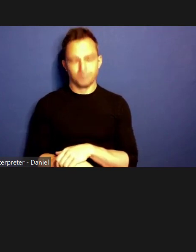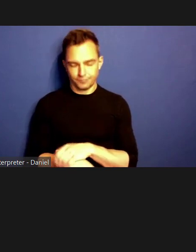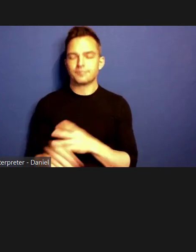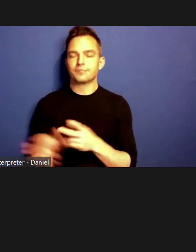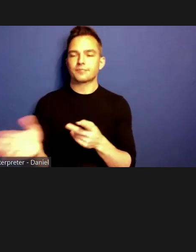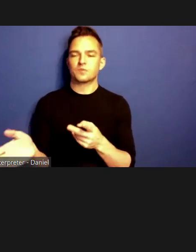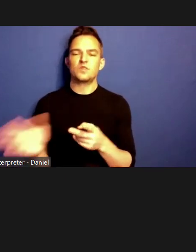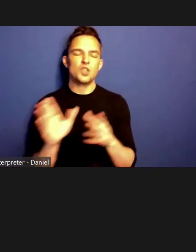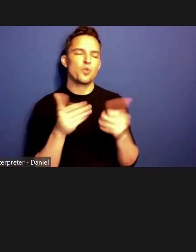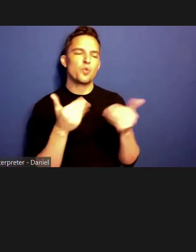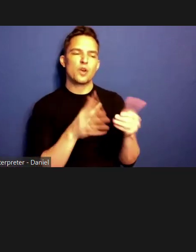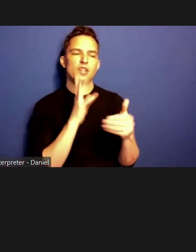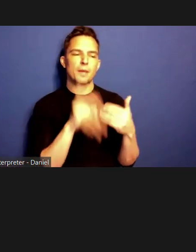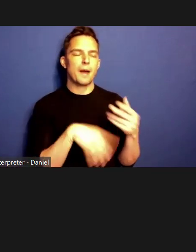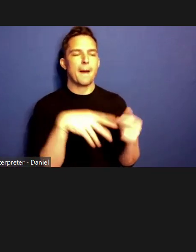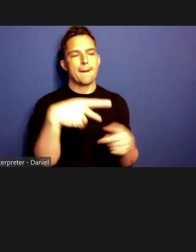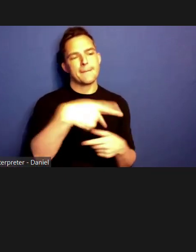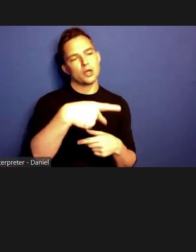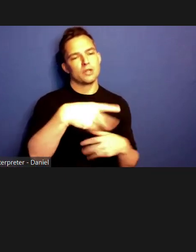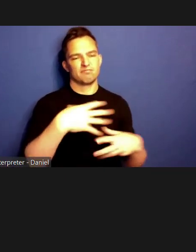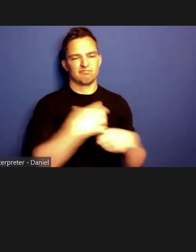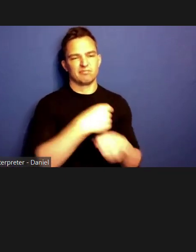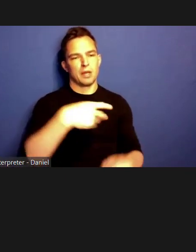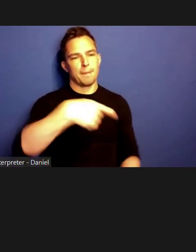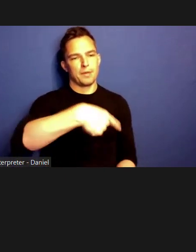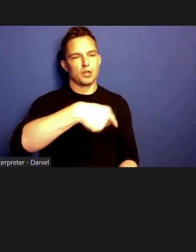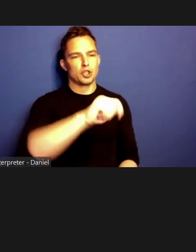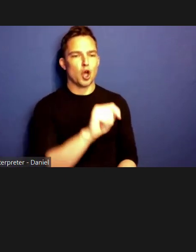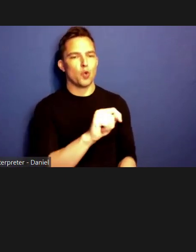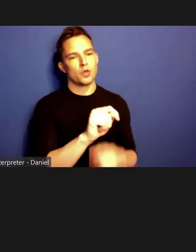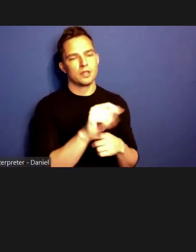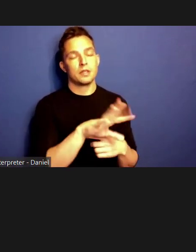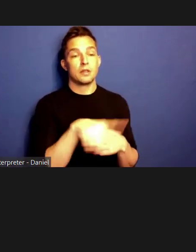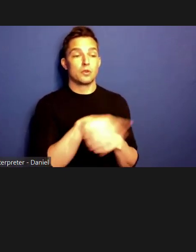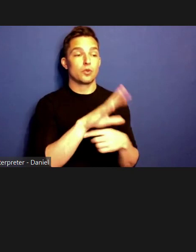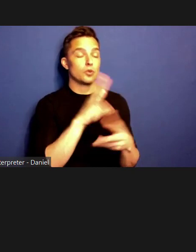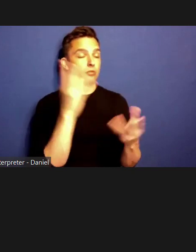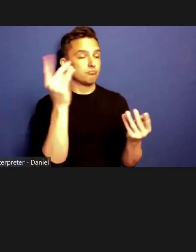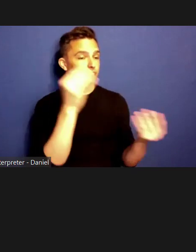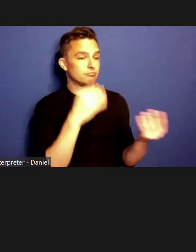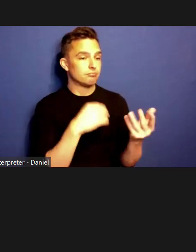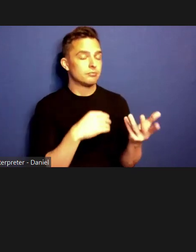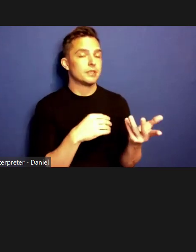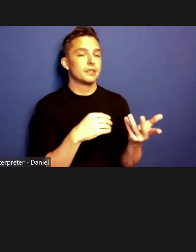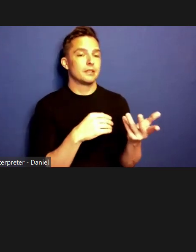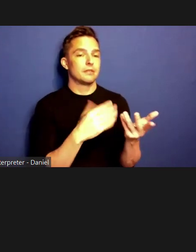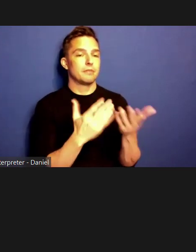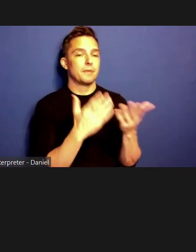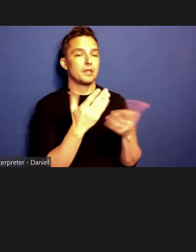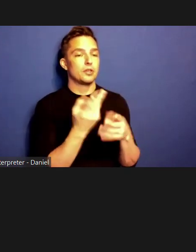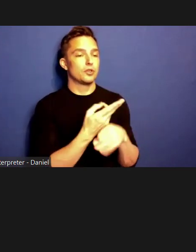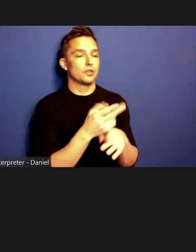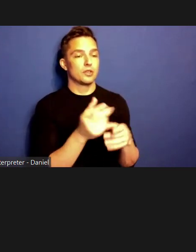Let's talk about Pure Tone screening who may be using screening for 3 to 5 year olds.